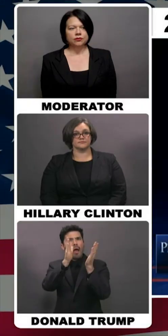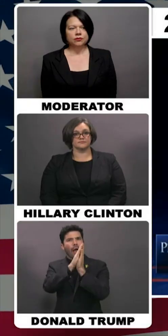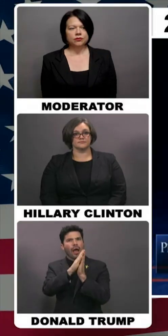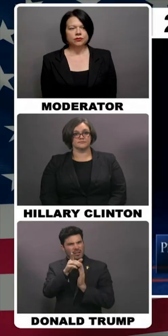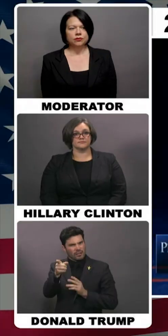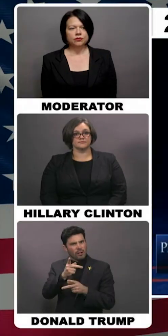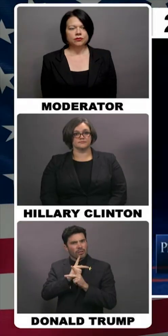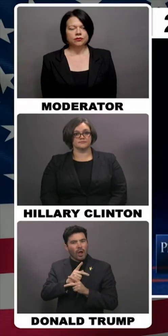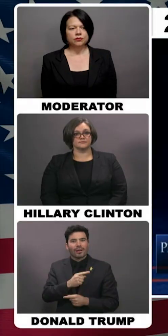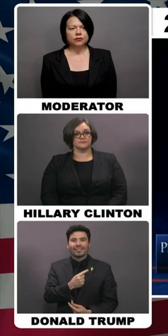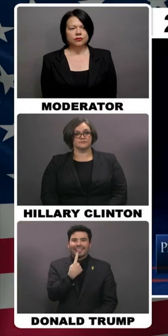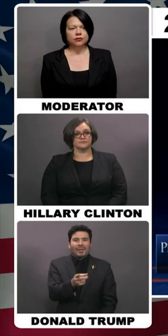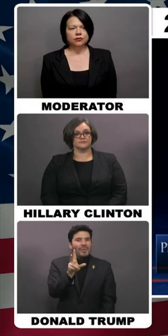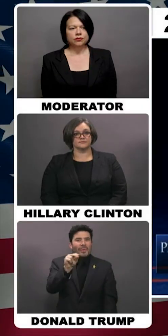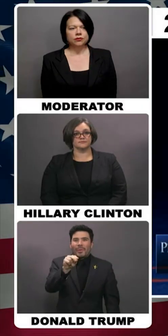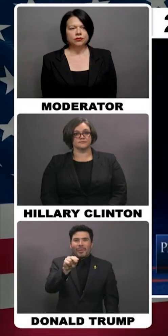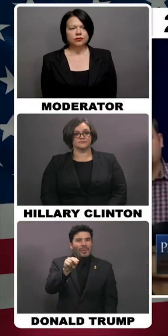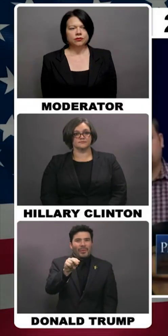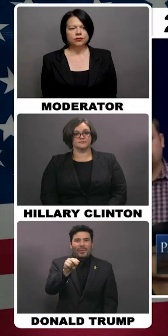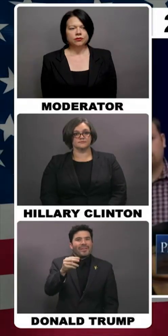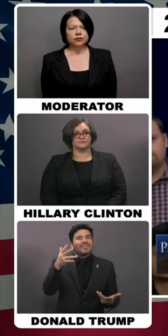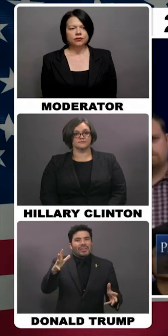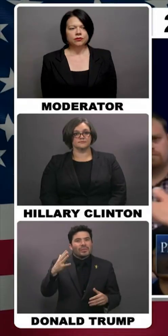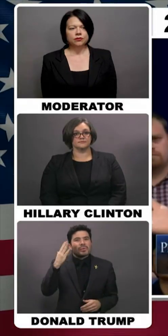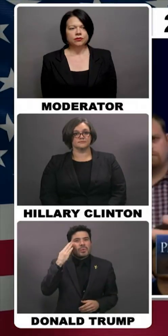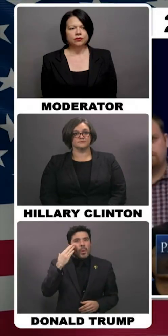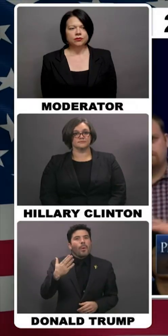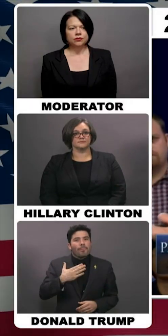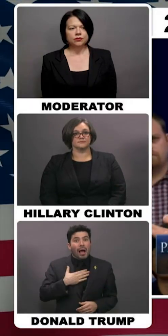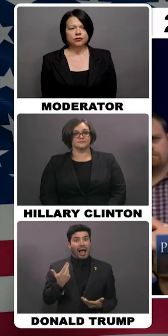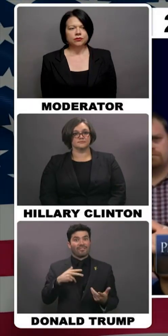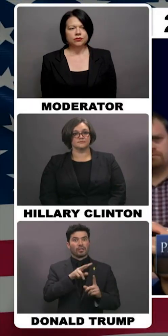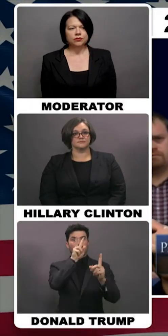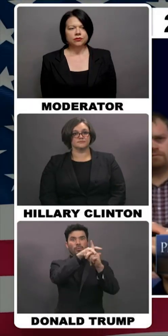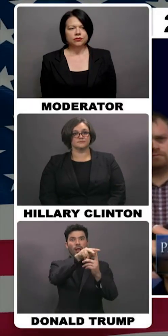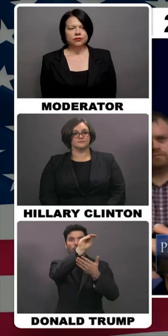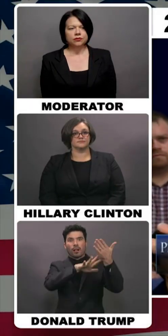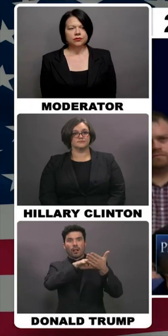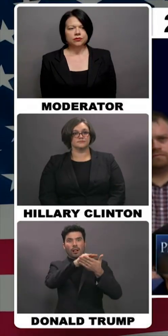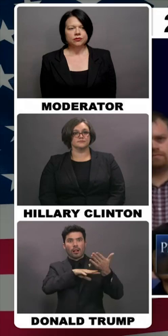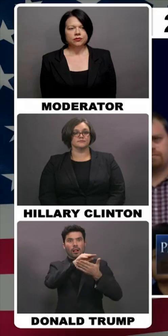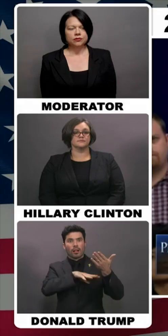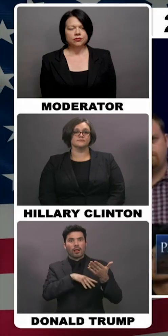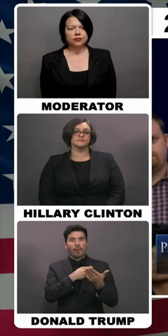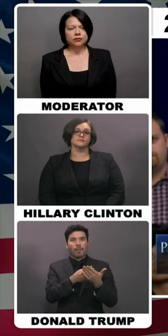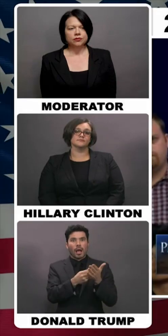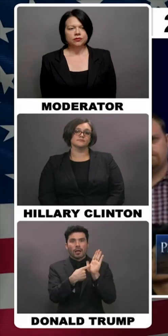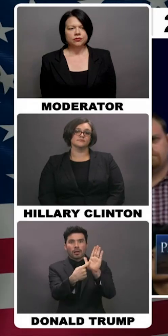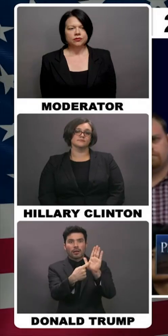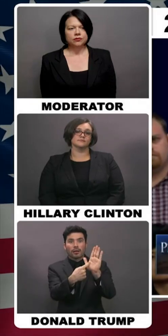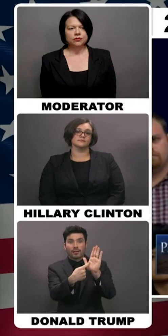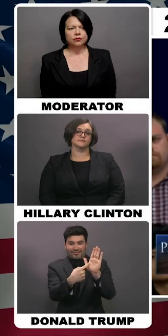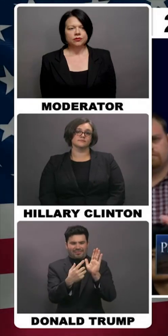In order to get that development, I had to have. Now the taxes are a very simple thing. As soon as I have, first of all, I pay hundreds